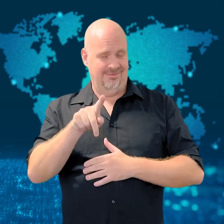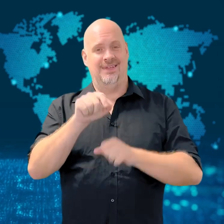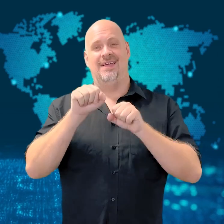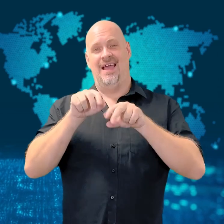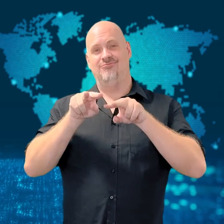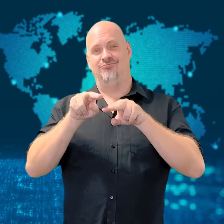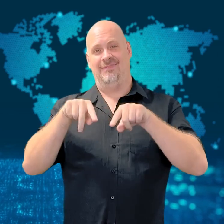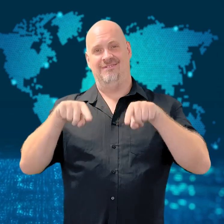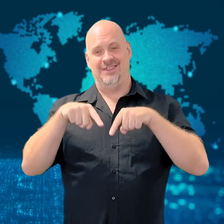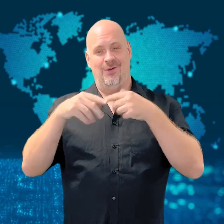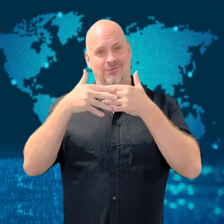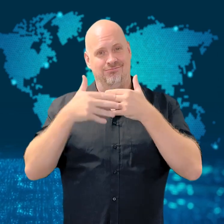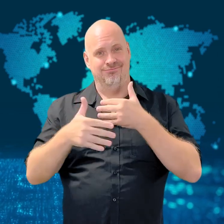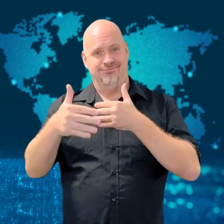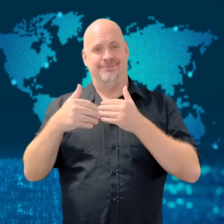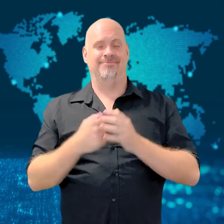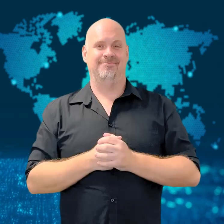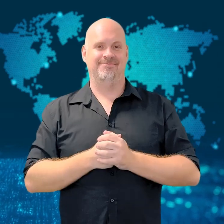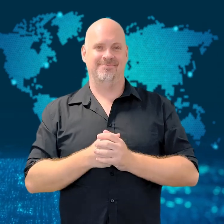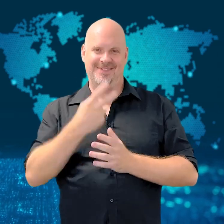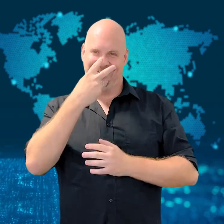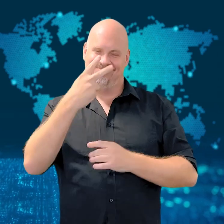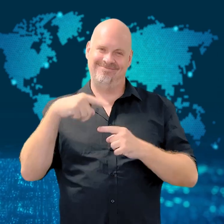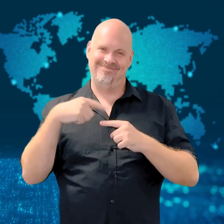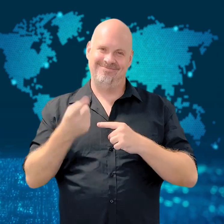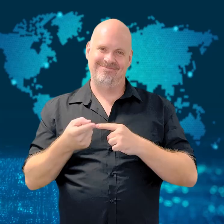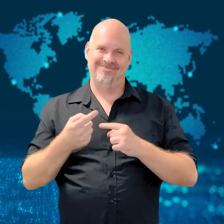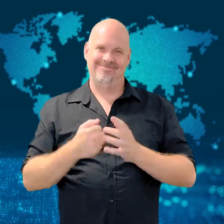to get new video updates! See you next time!